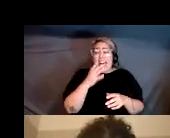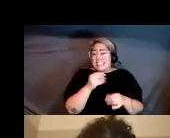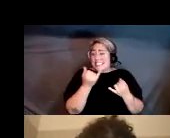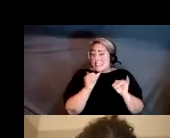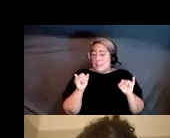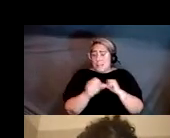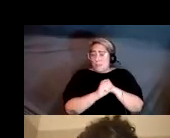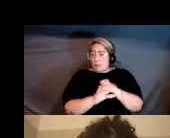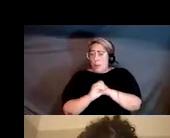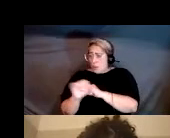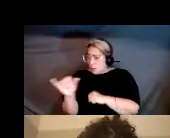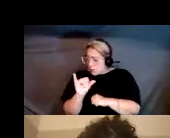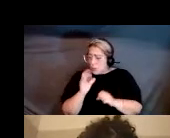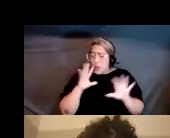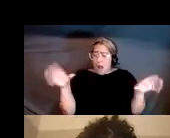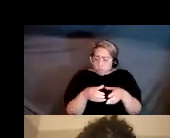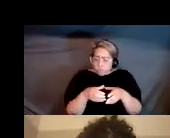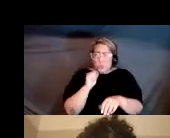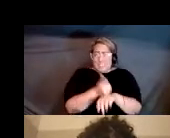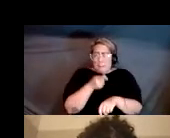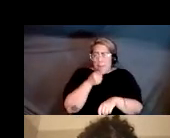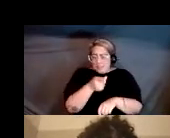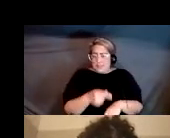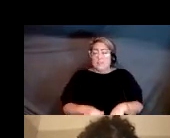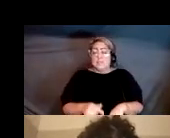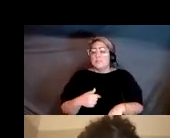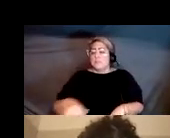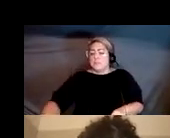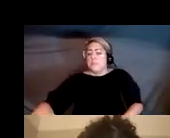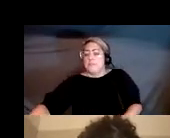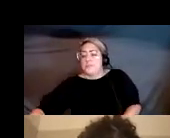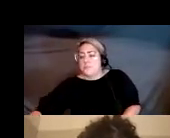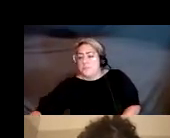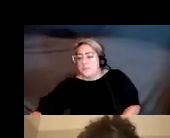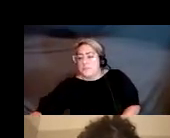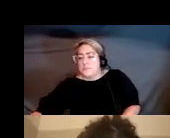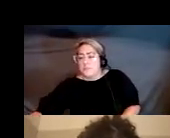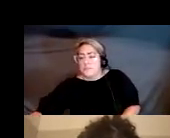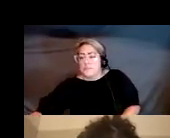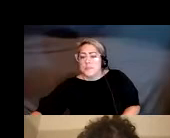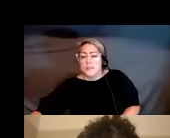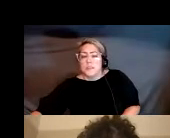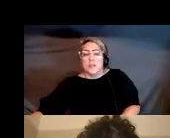is to represent our constituency with the goal of securing independent arts with